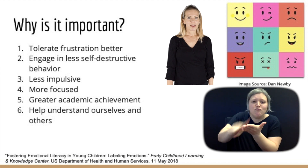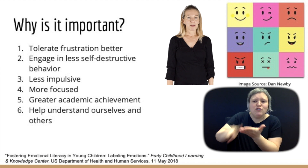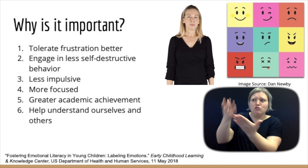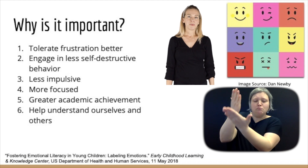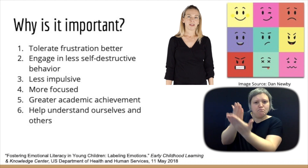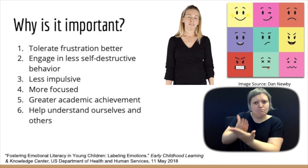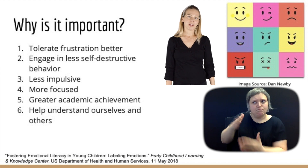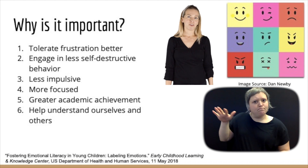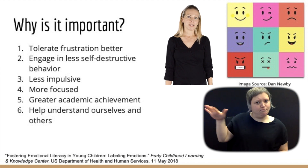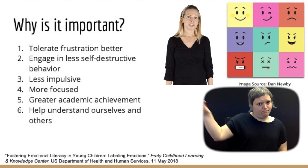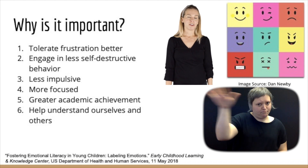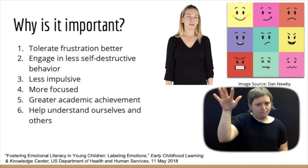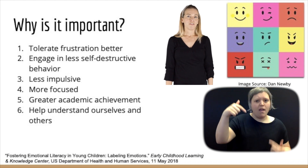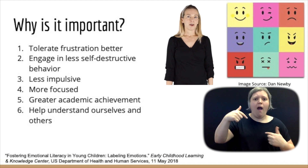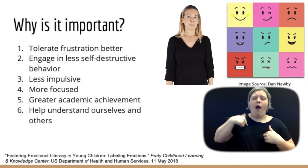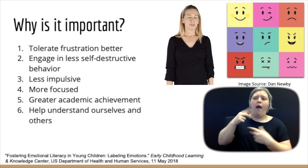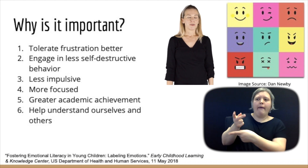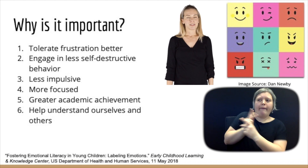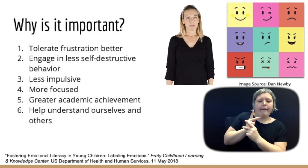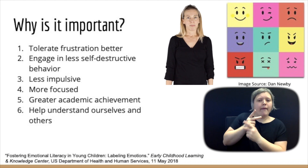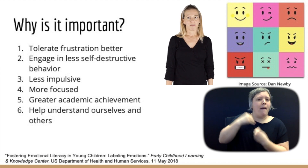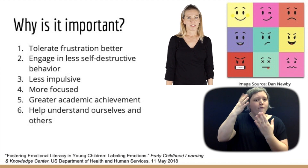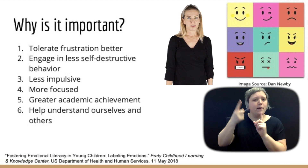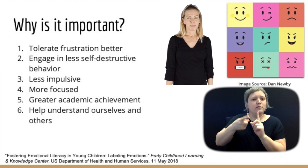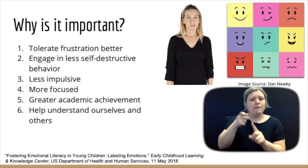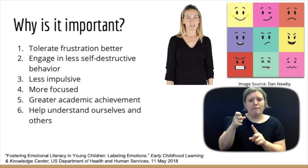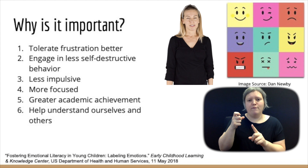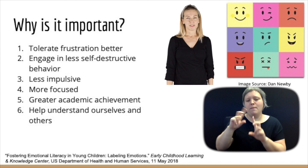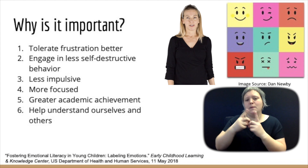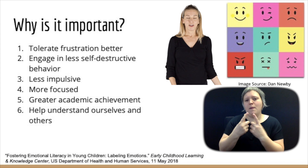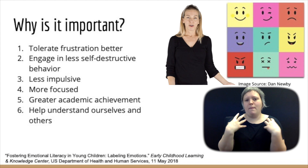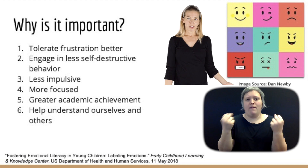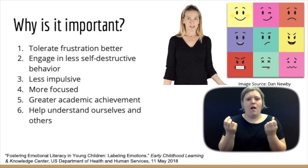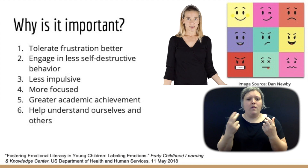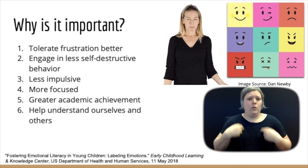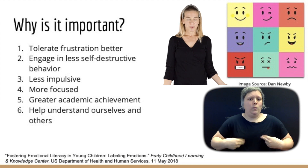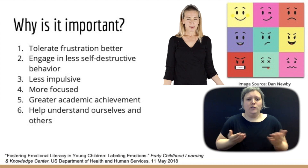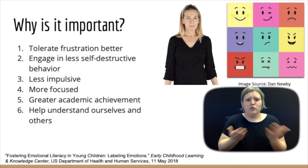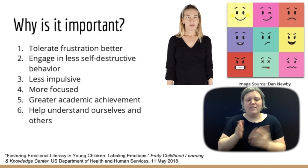I pulled a lot of my information from the US Department of Health and Human Services, their Early Head Start program.